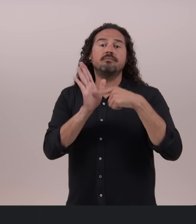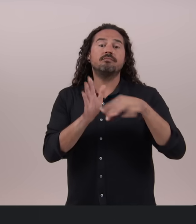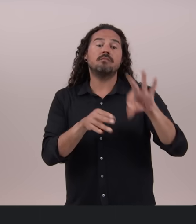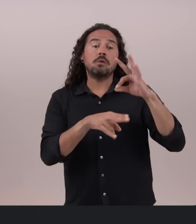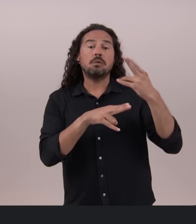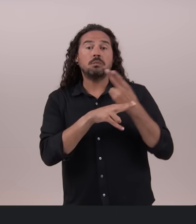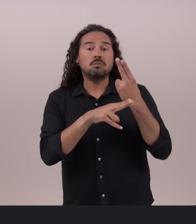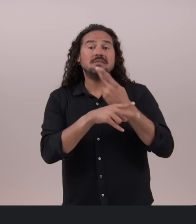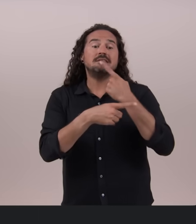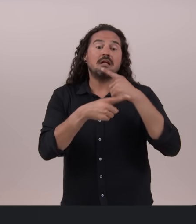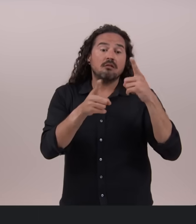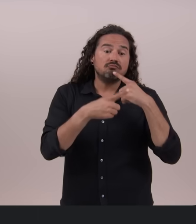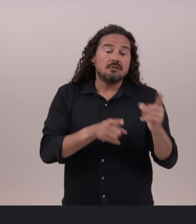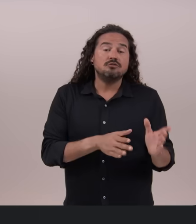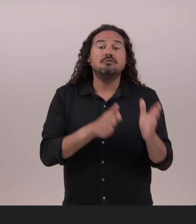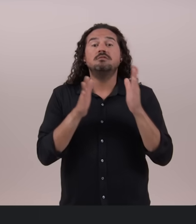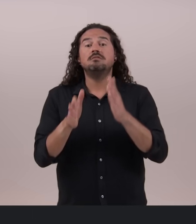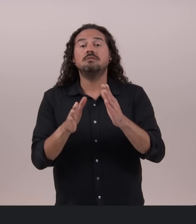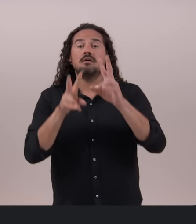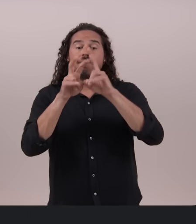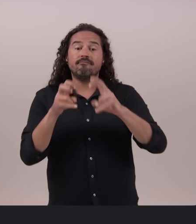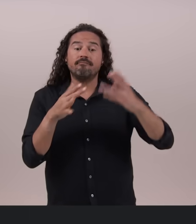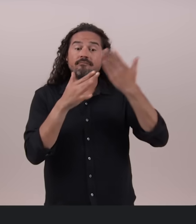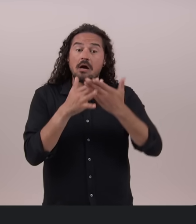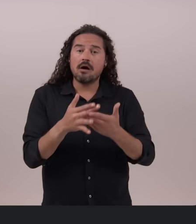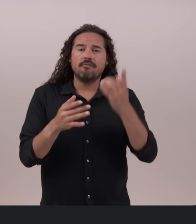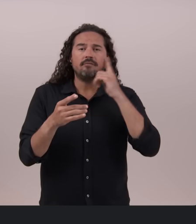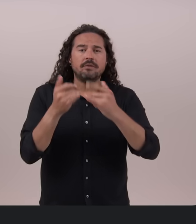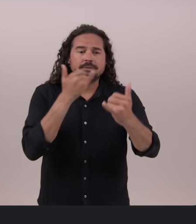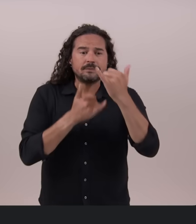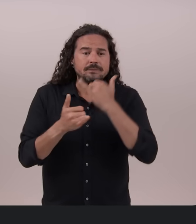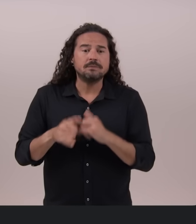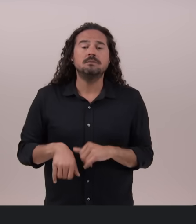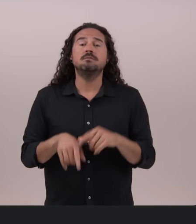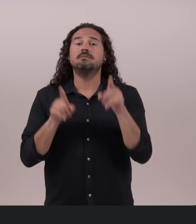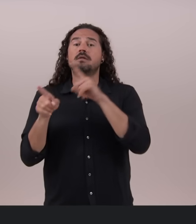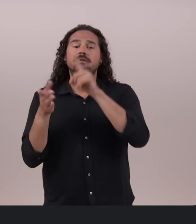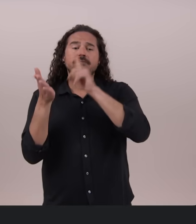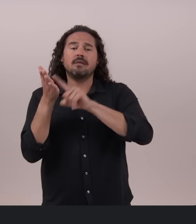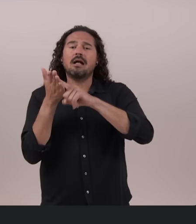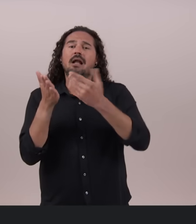analyzing files for issues, and looking up the latest info on dependencies.